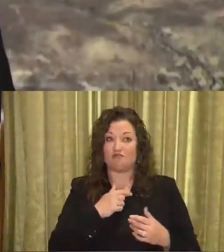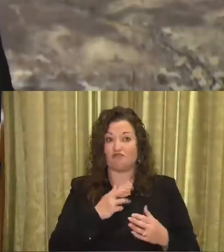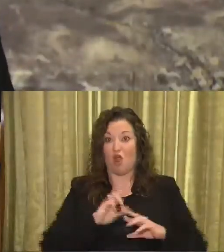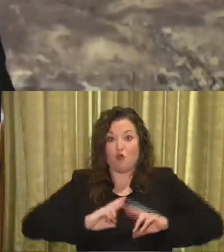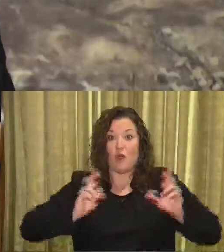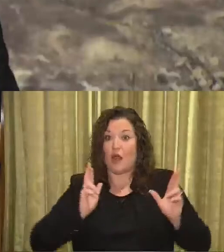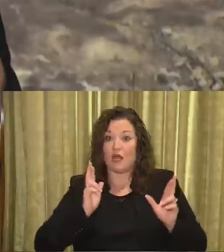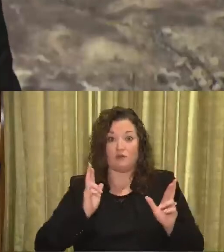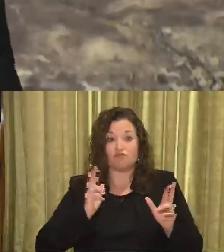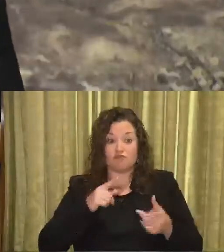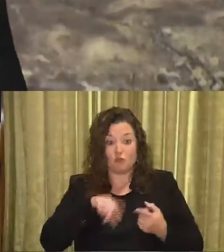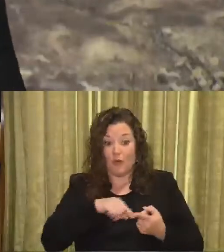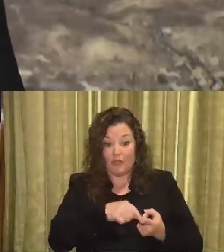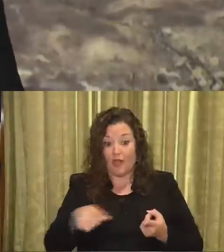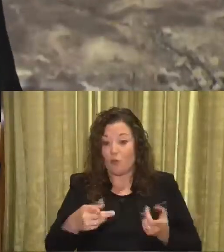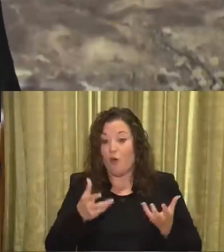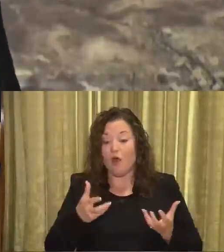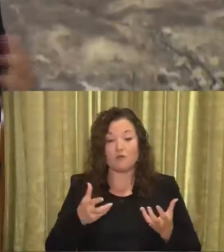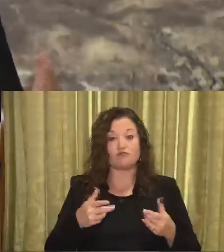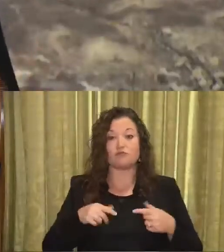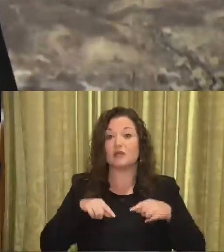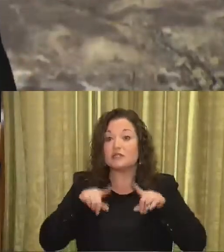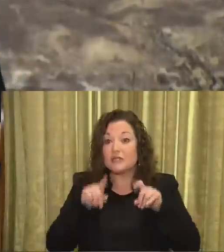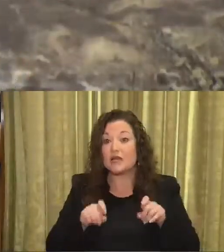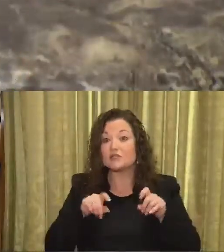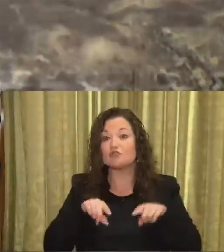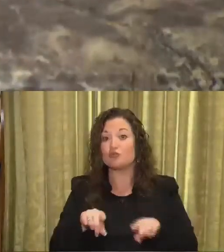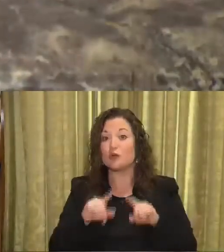they wanted and even testing during the camps period to prevent it.